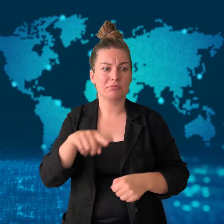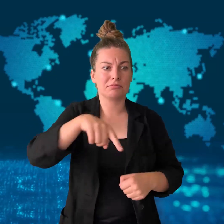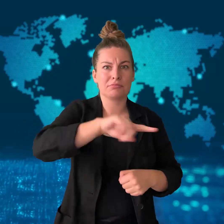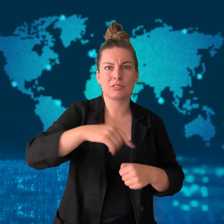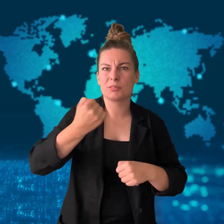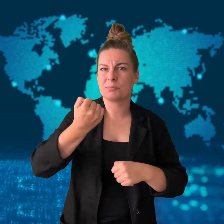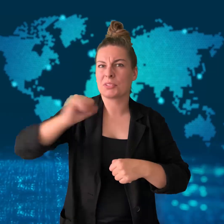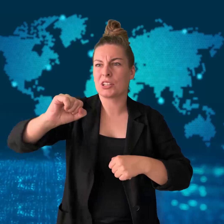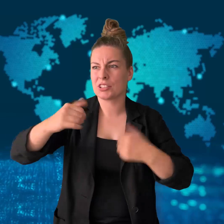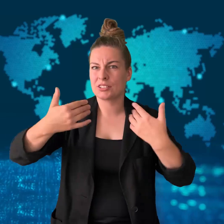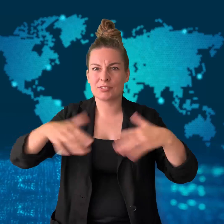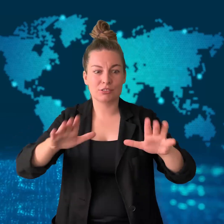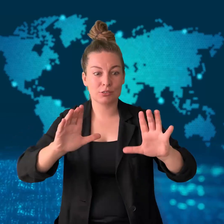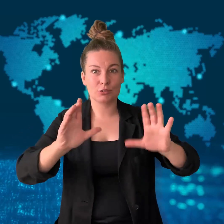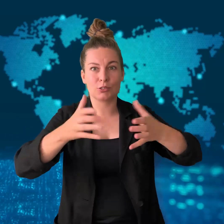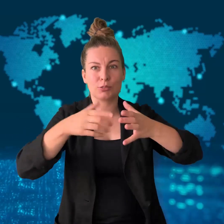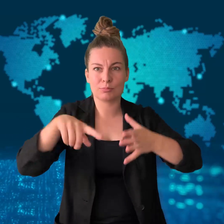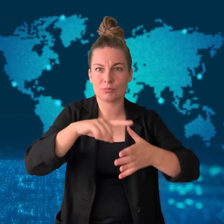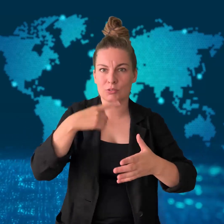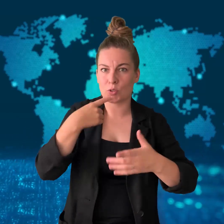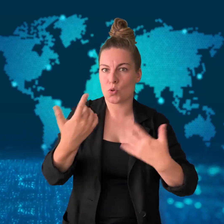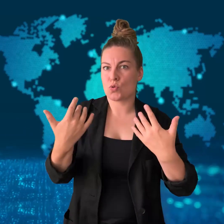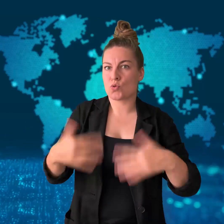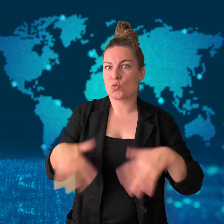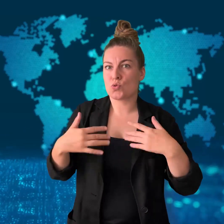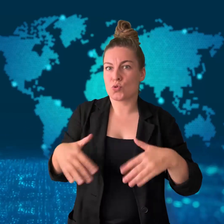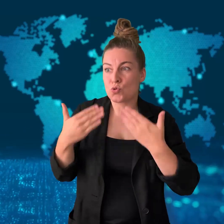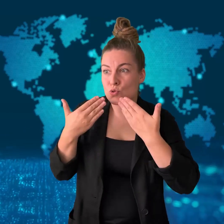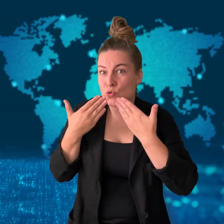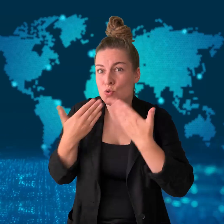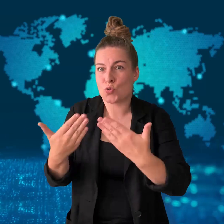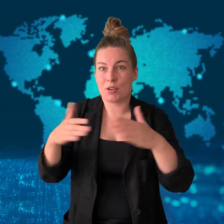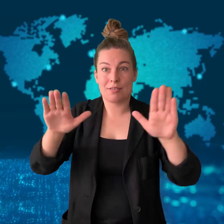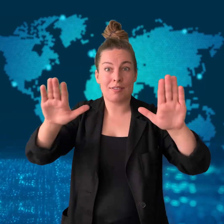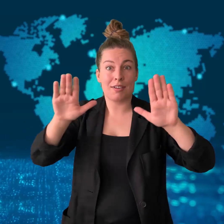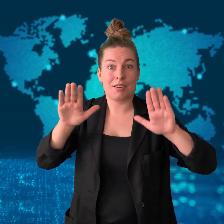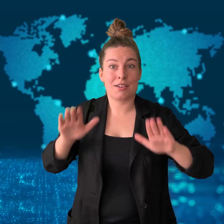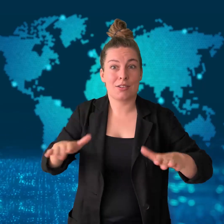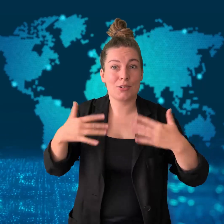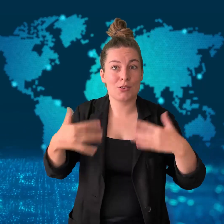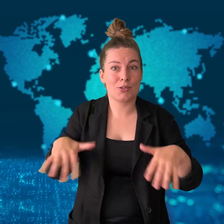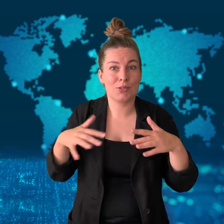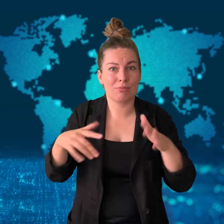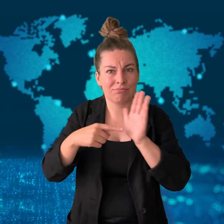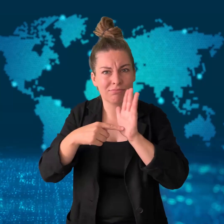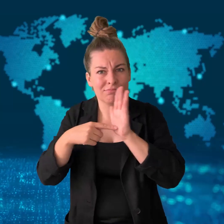in which citizens of the United Kingdom stood "in the home of